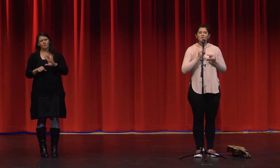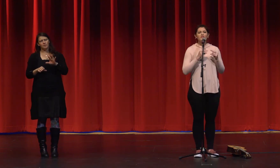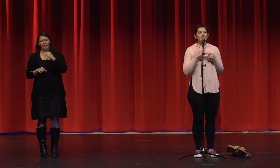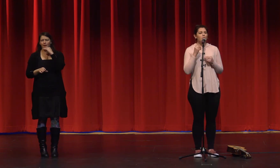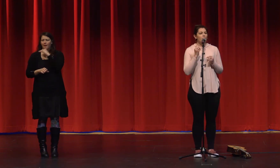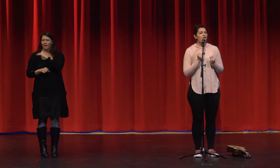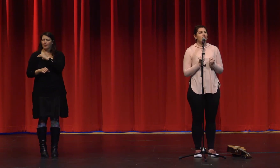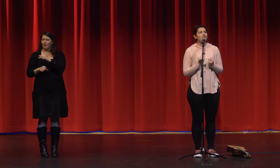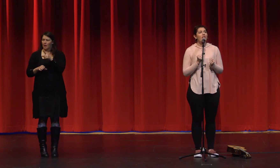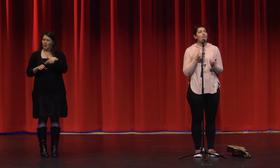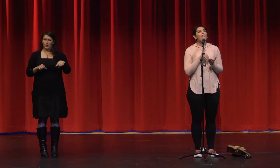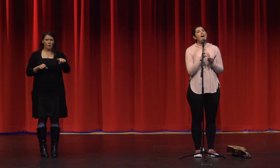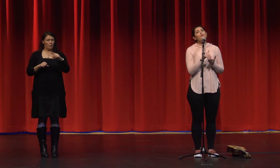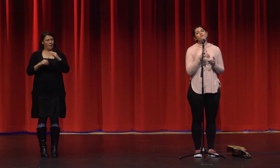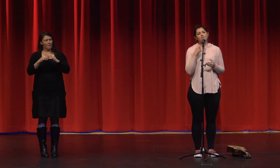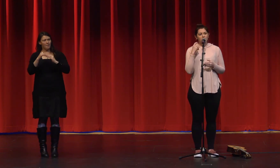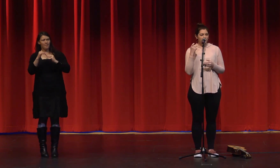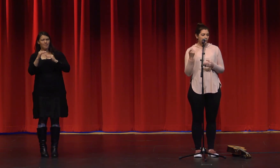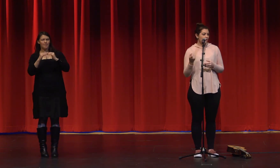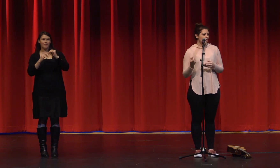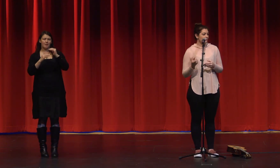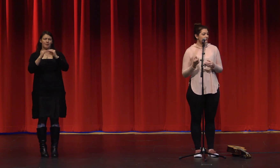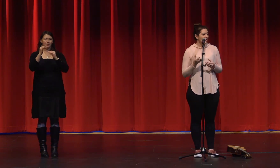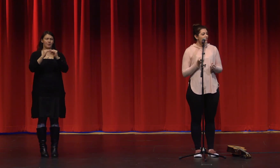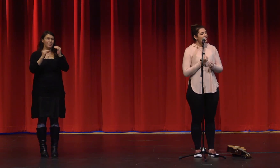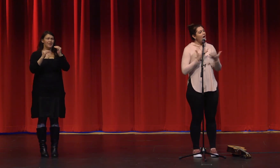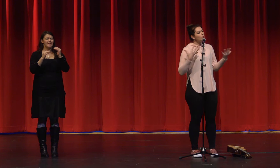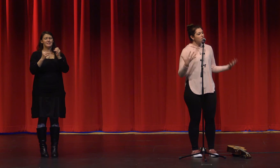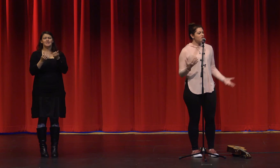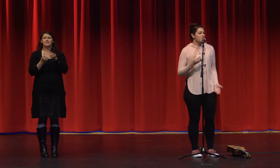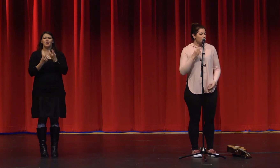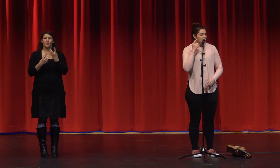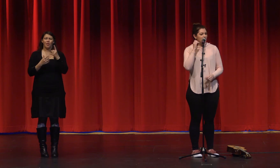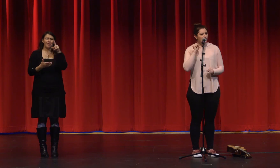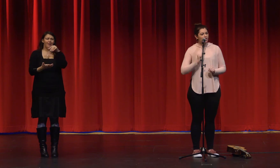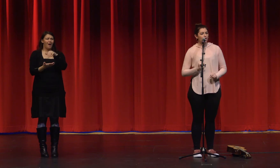You're built up upon thousands of dreams, thousands of things that you can accomplish.